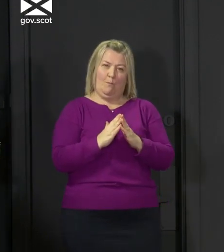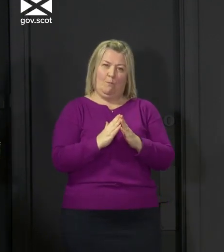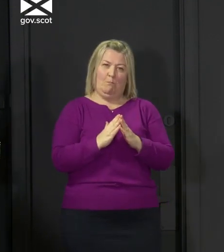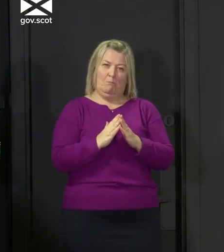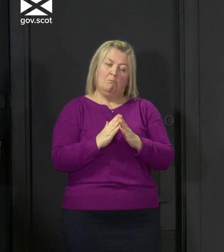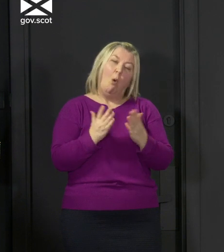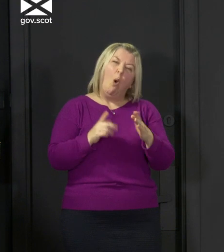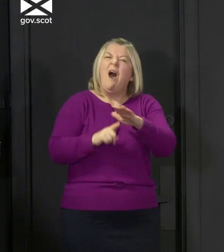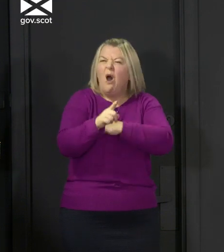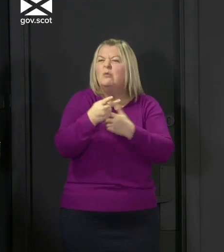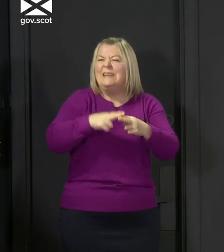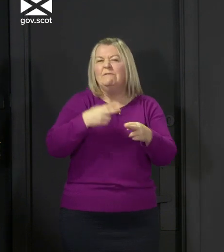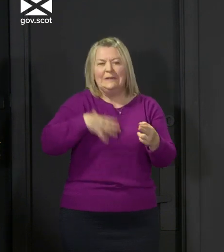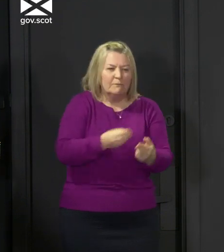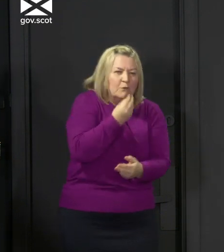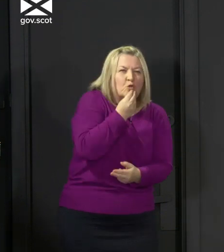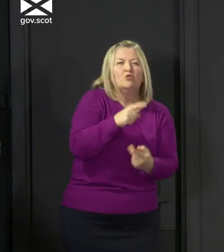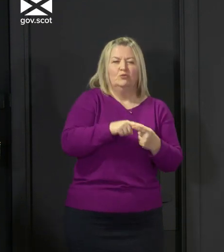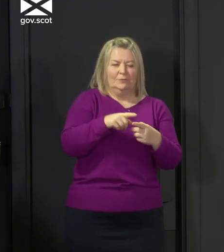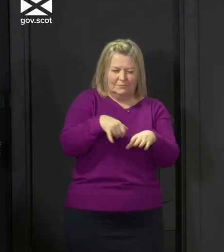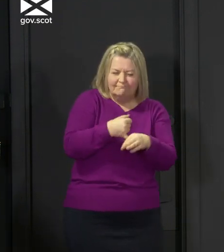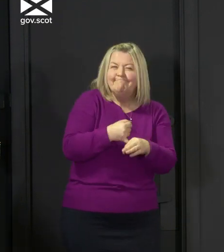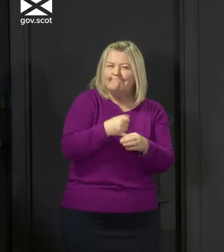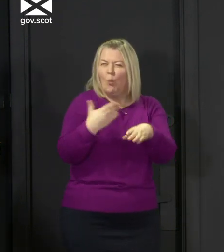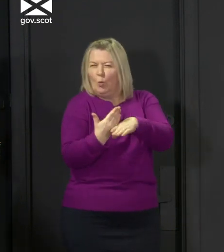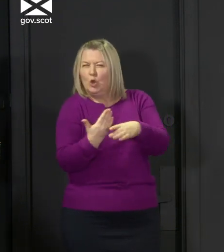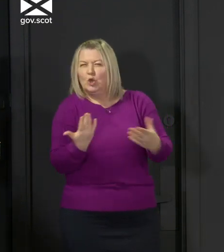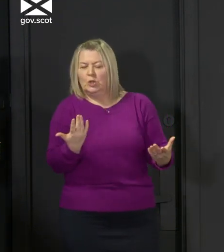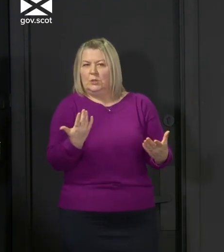how rapidly the virus spreads, and how well we get through this.